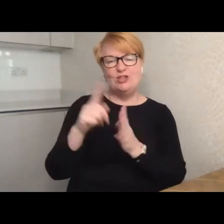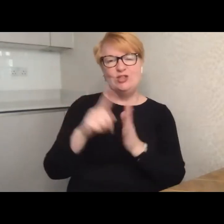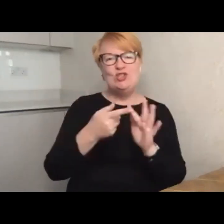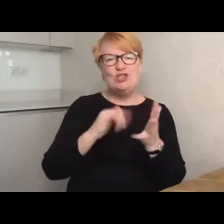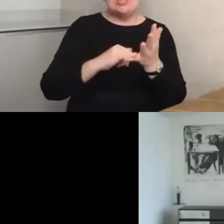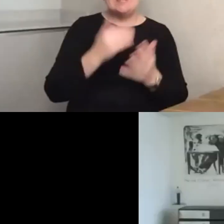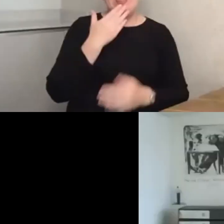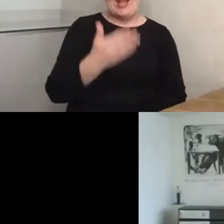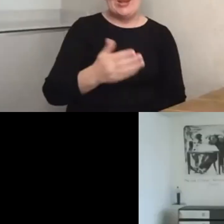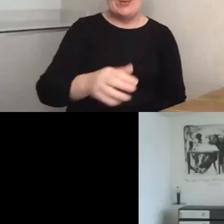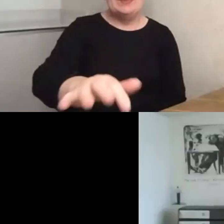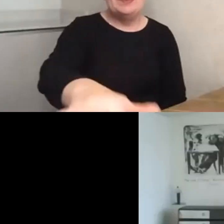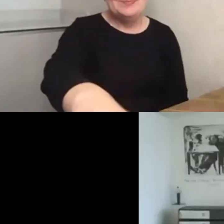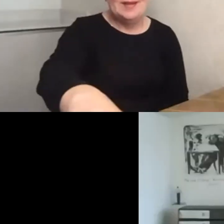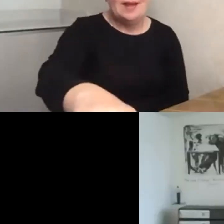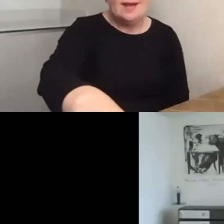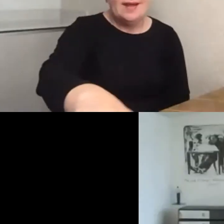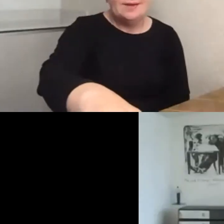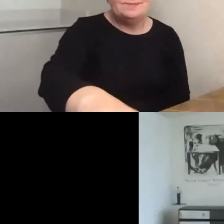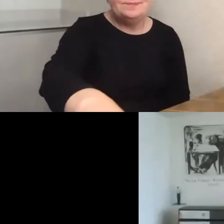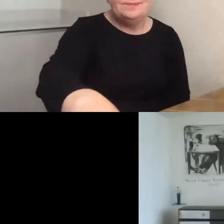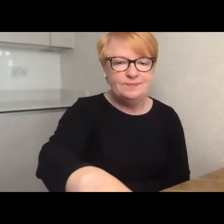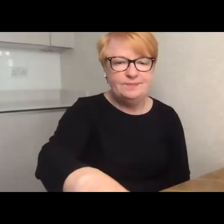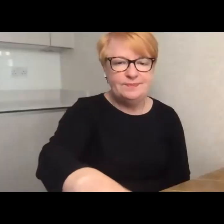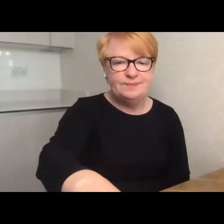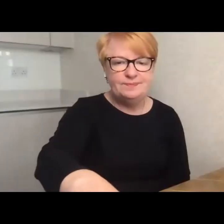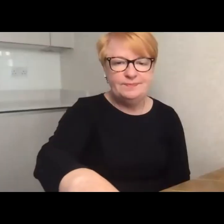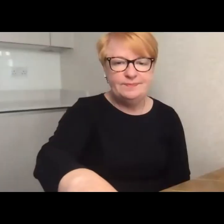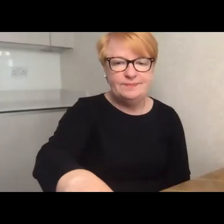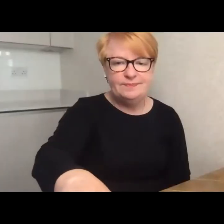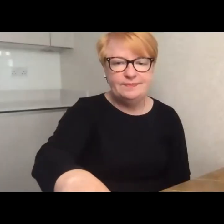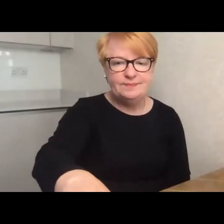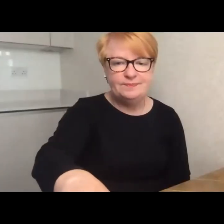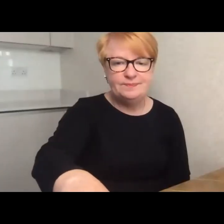Thanks so much, Elisabeth. And it's a pleasure to welcome you